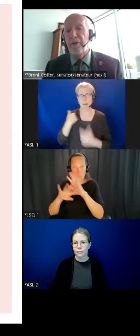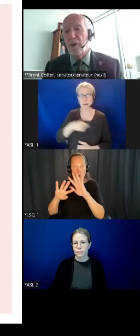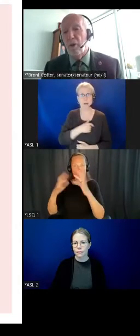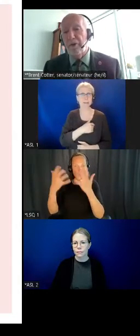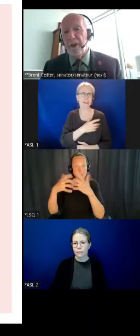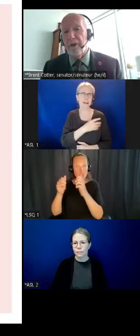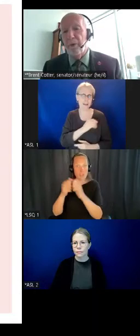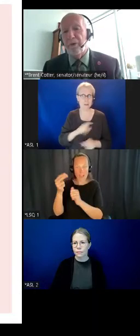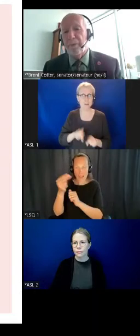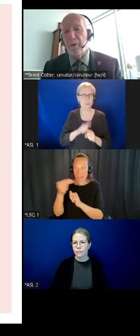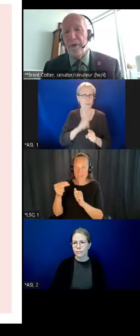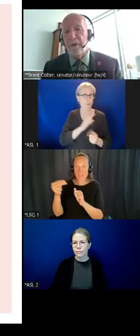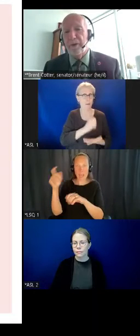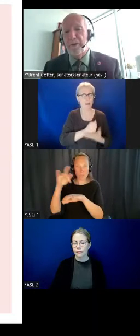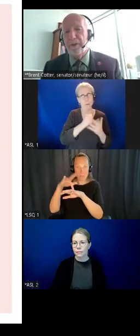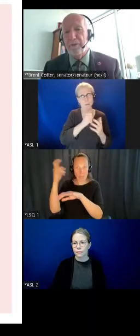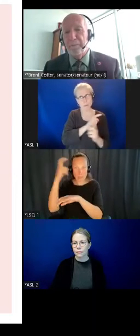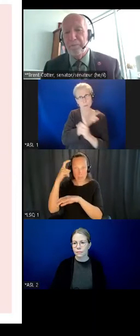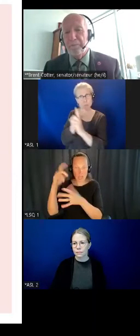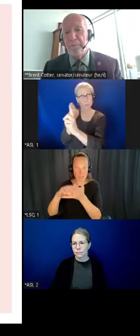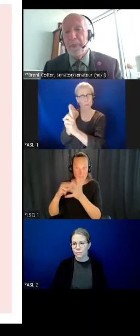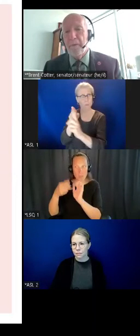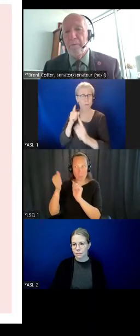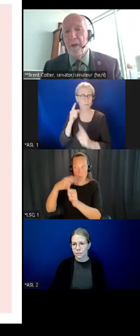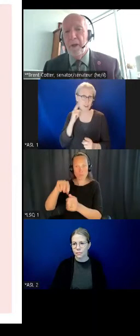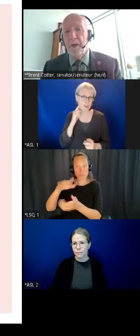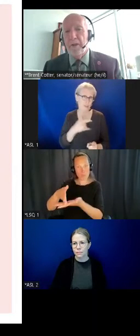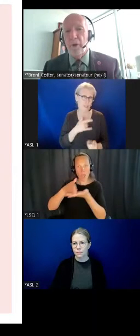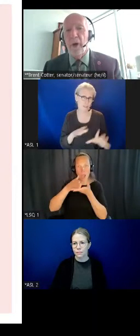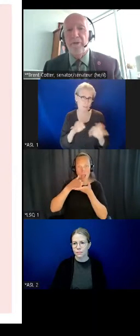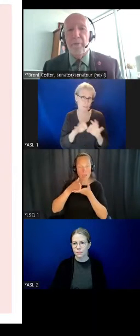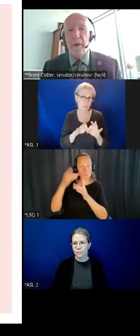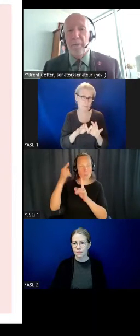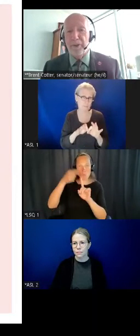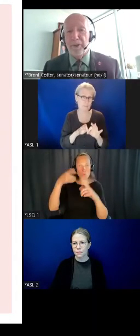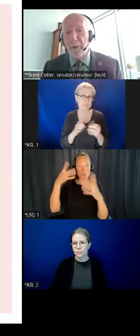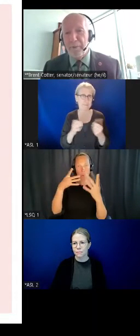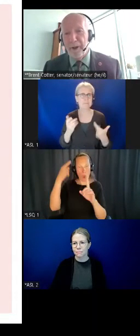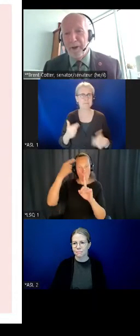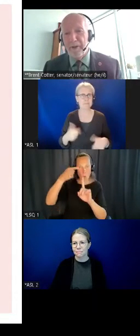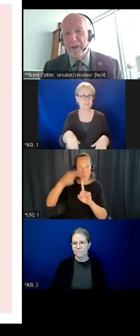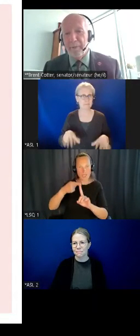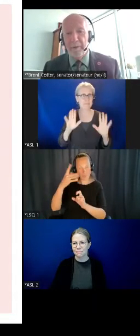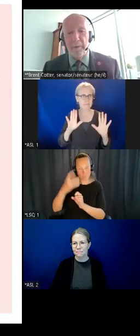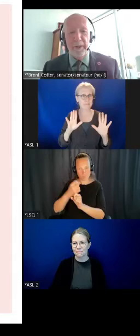ACHIEVE THE GOALS THAT ARE THE MOST IMPORTANT TO YOU. SO I SHOULD PROBABLY STOP THERE. I THINK I